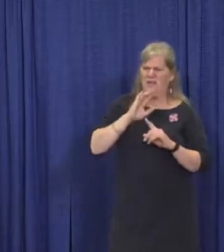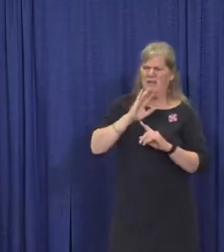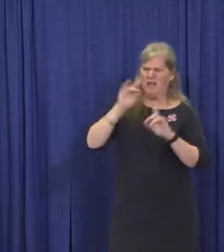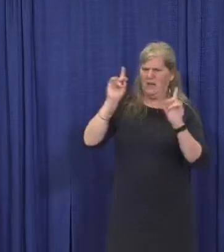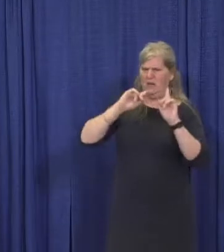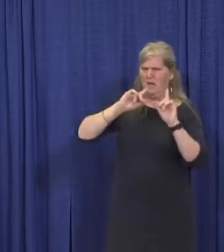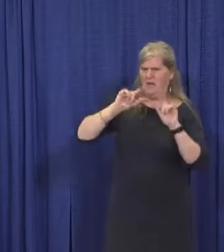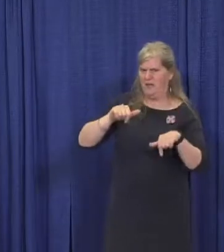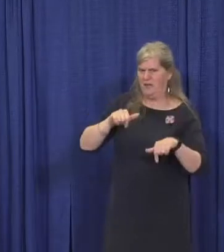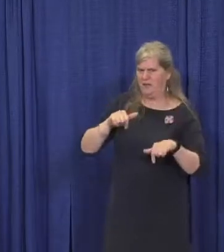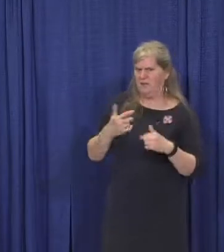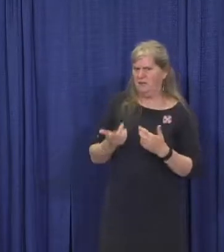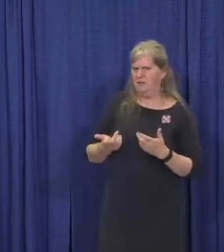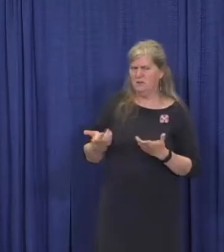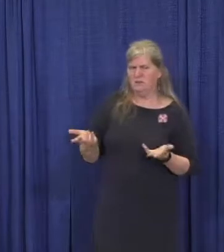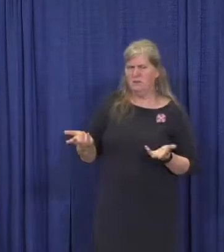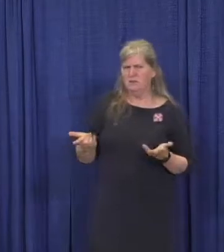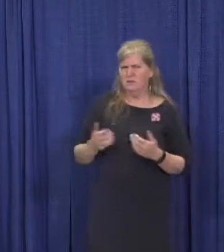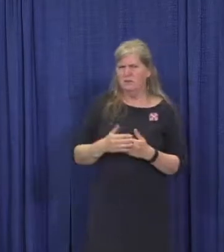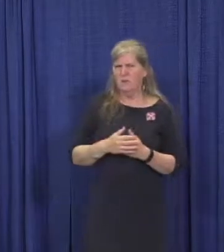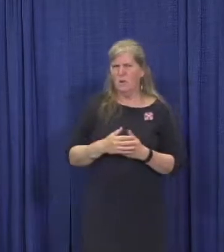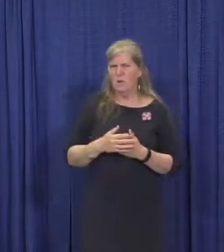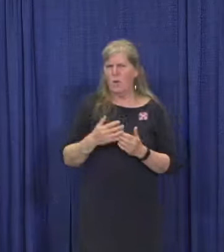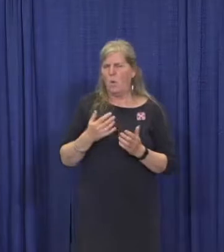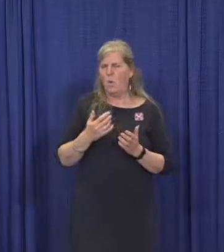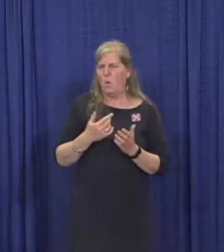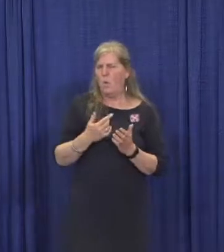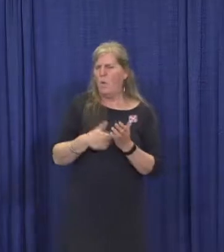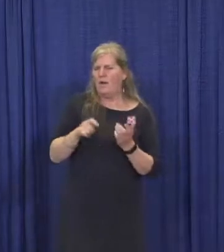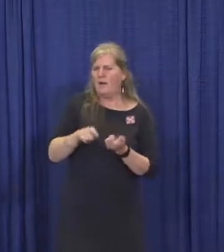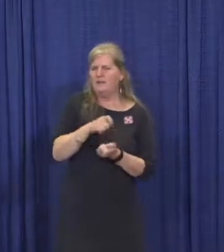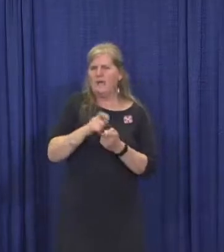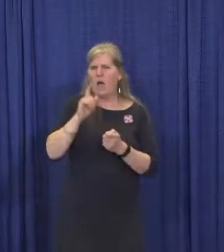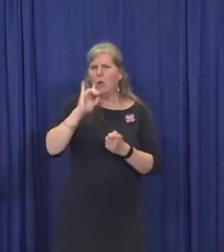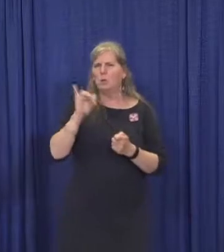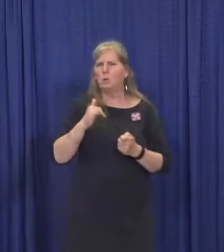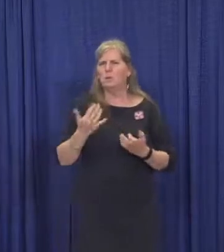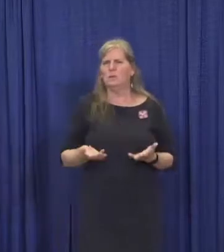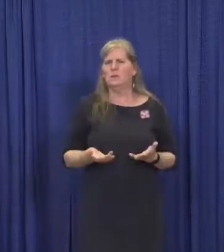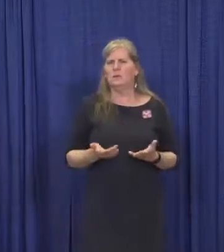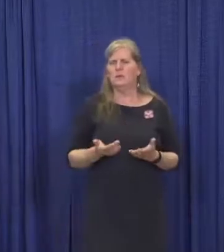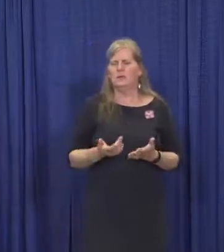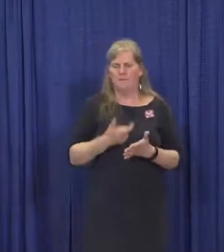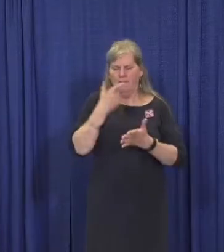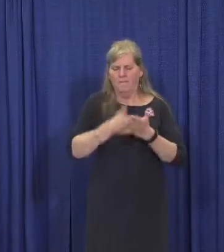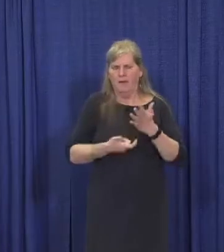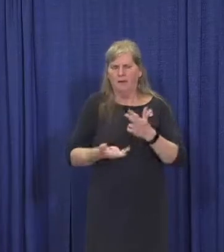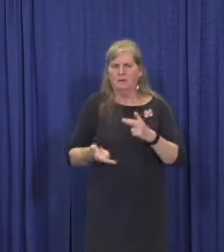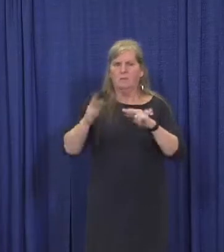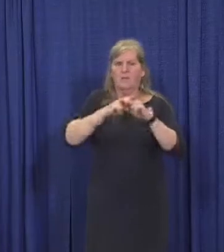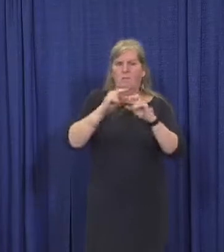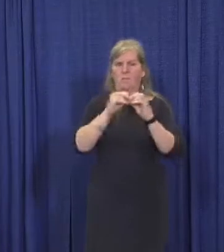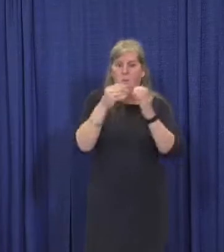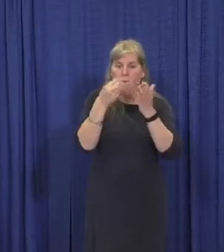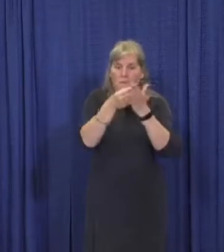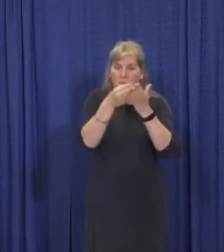answer fully about what stepping up enforcement means. Are fines going out are more